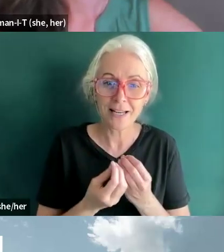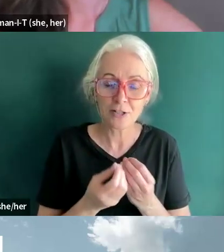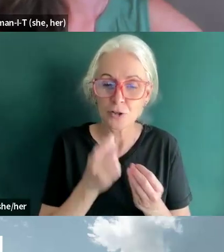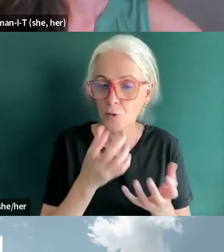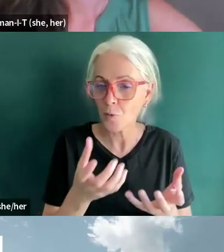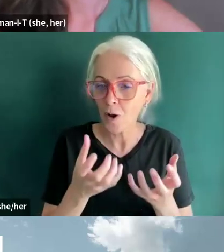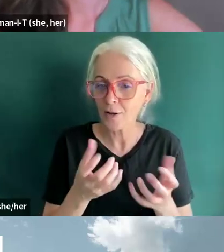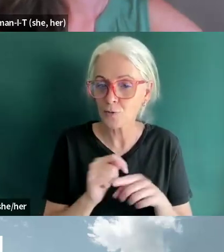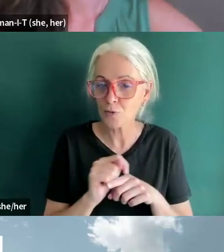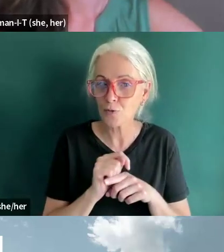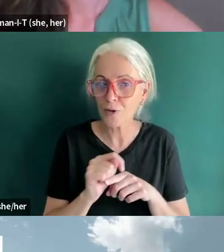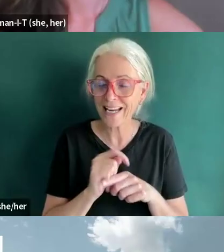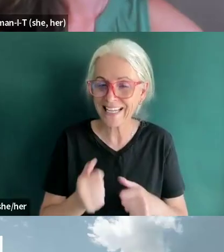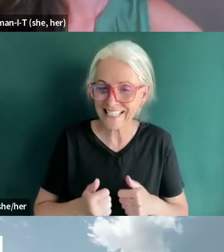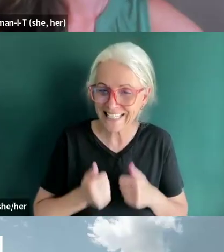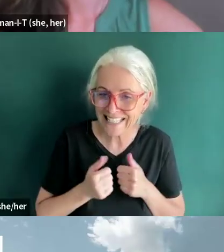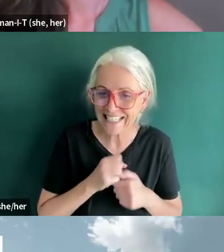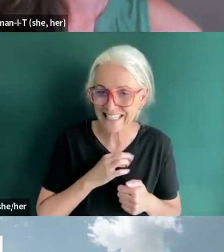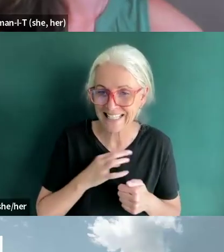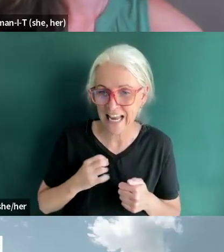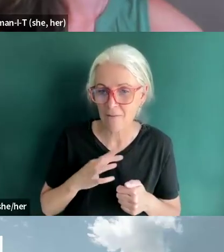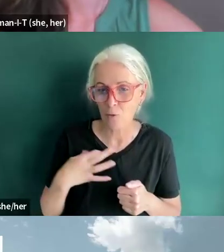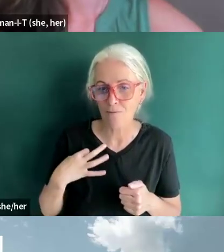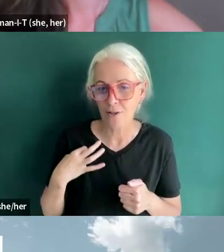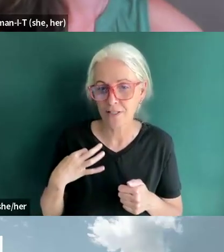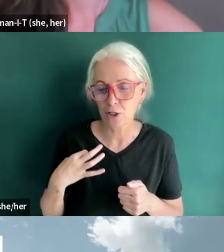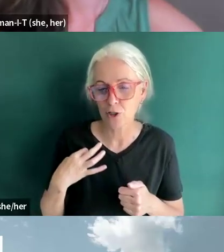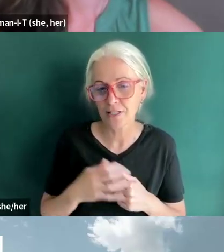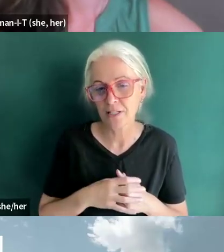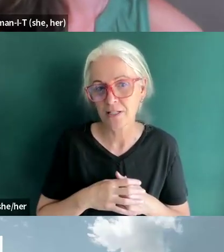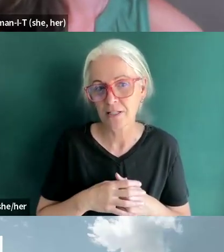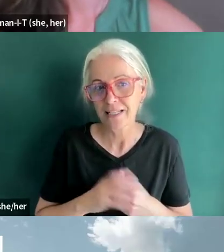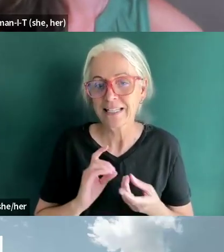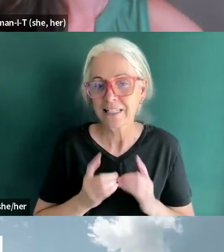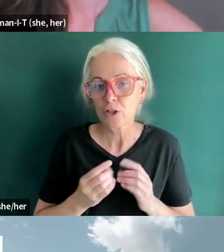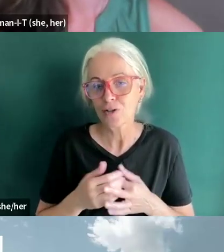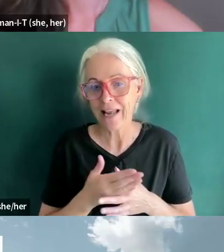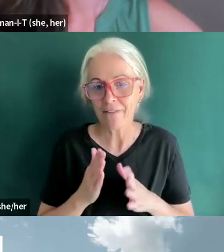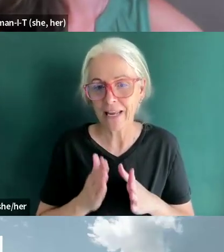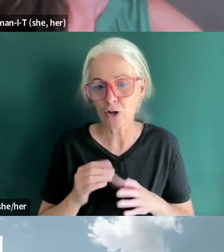to train existing staff or volunteers to be digital navigators in their community. This